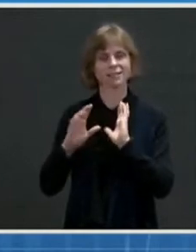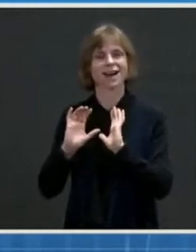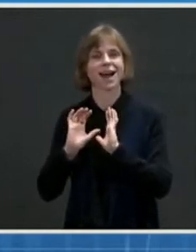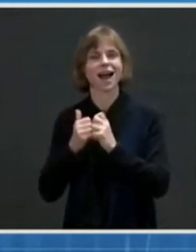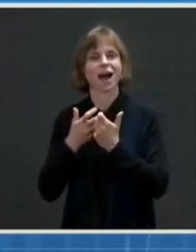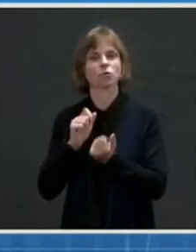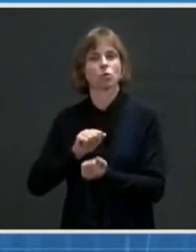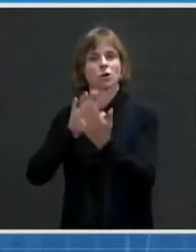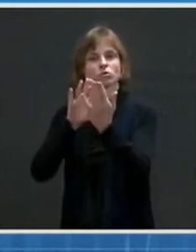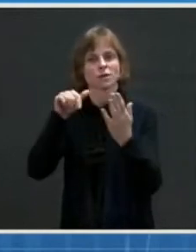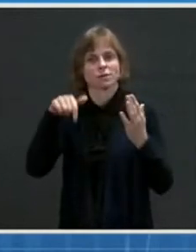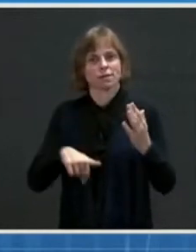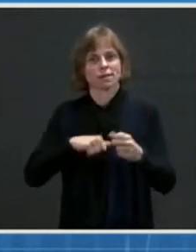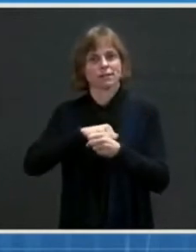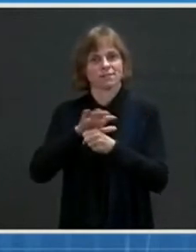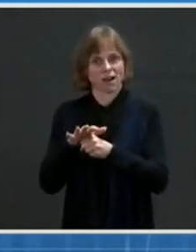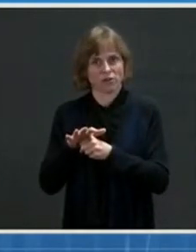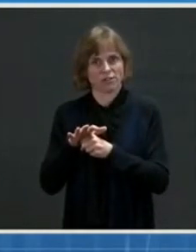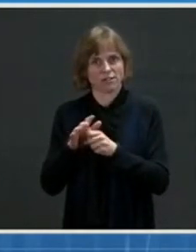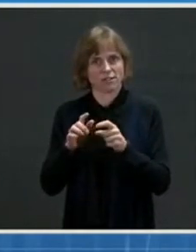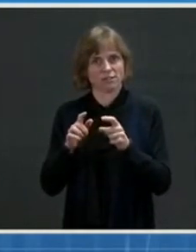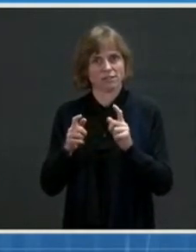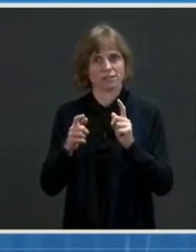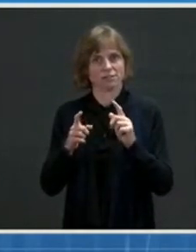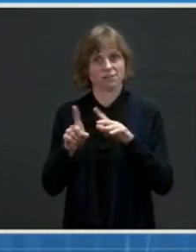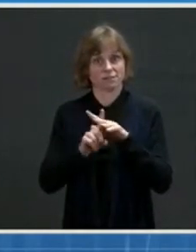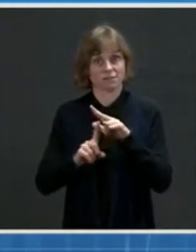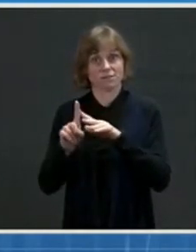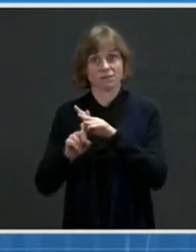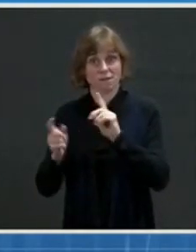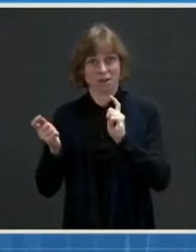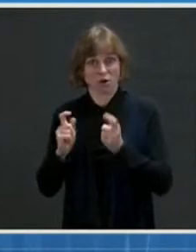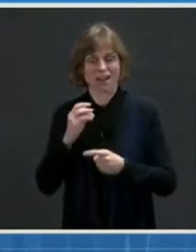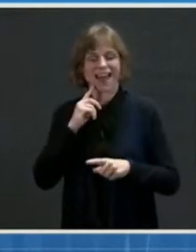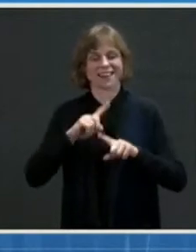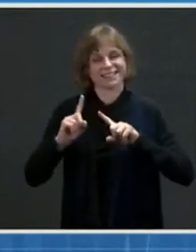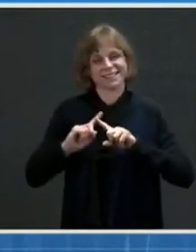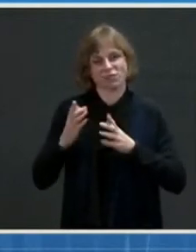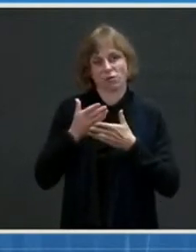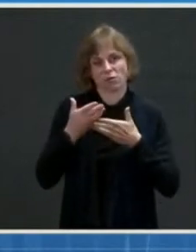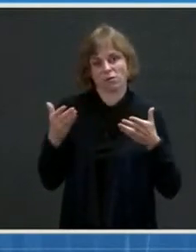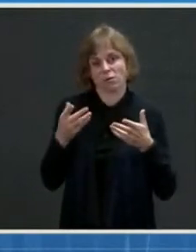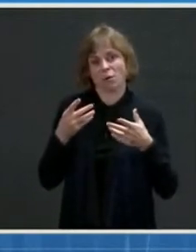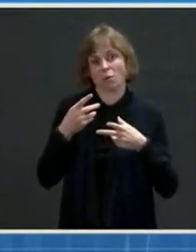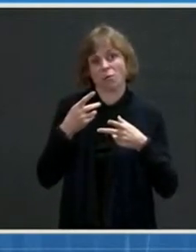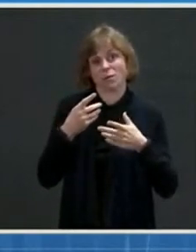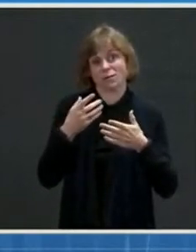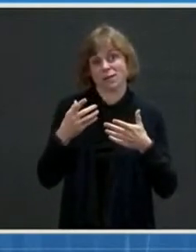BY UPDATING THEIR GUIDELINES ON